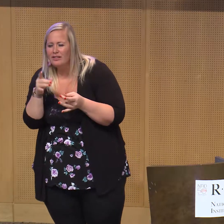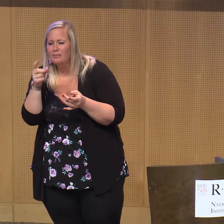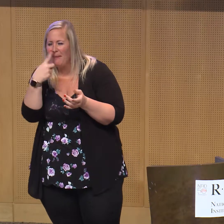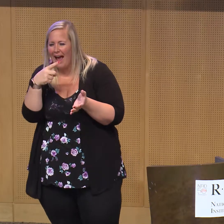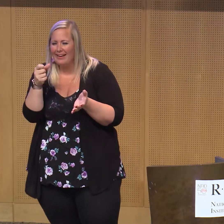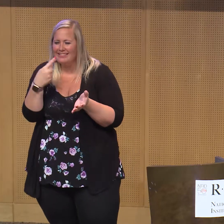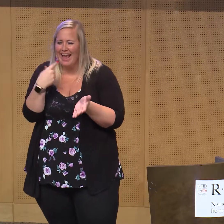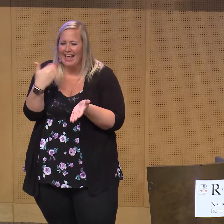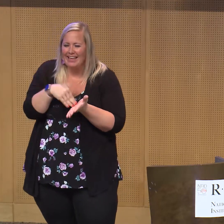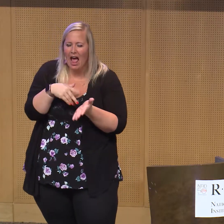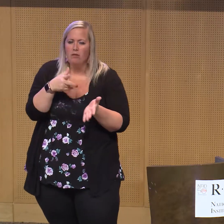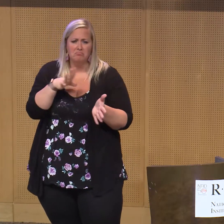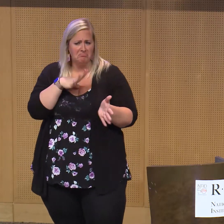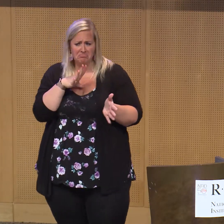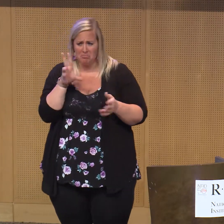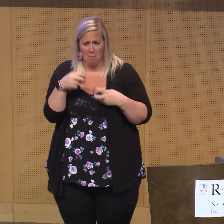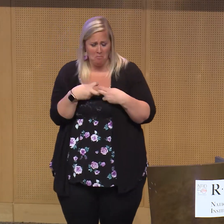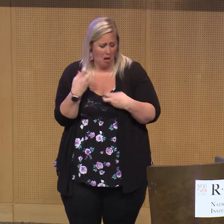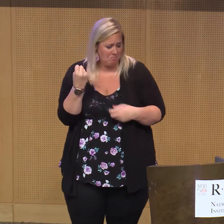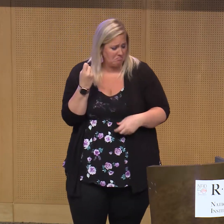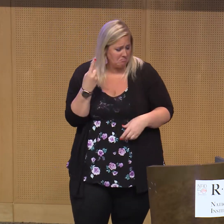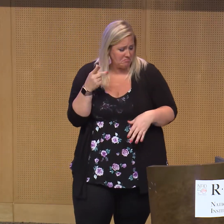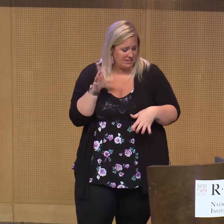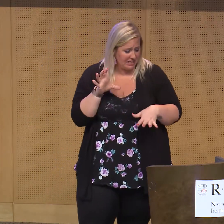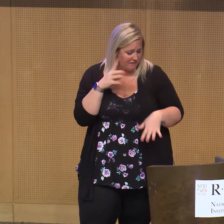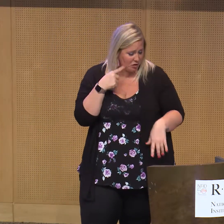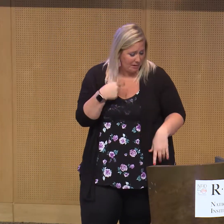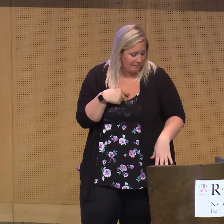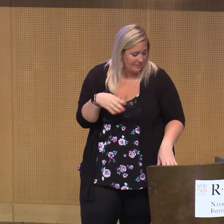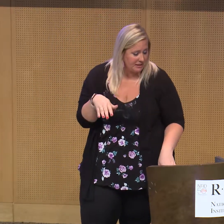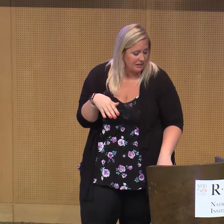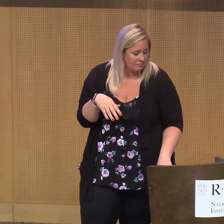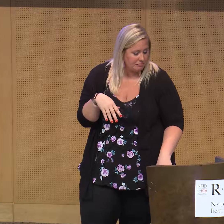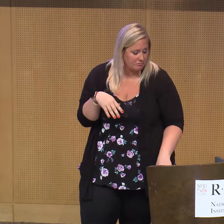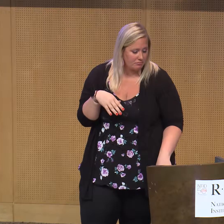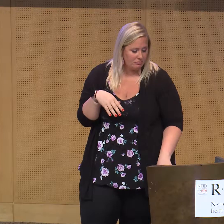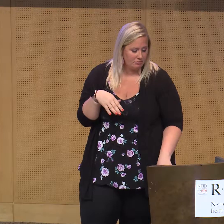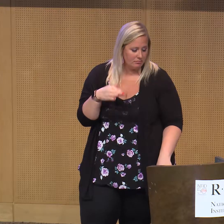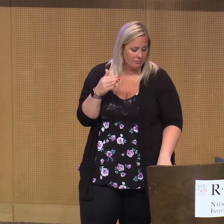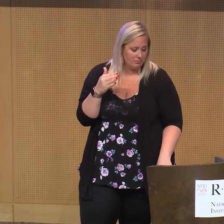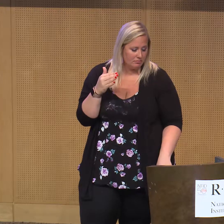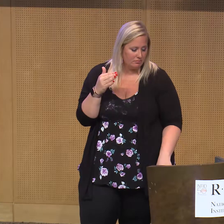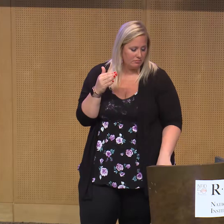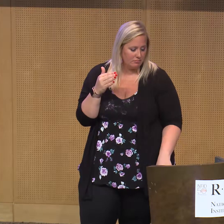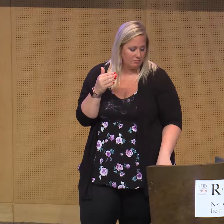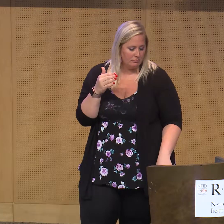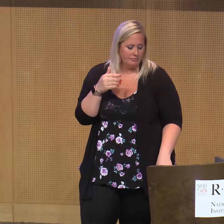that I needed--then communication went much better, and they had no problem with any of the requests